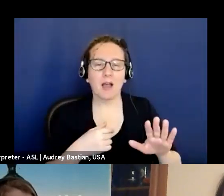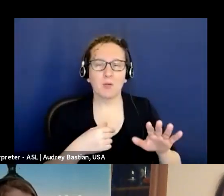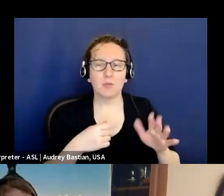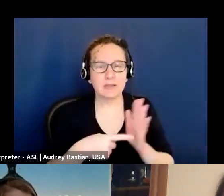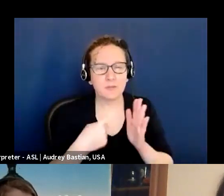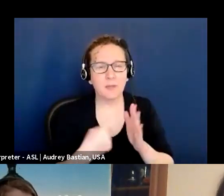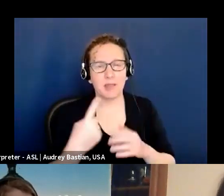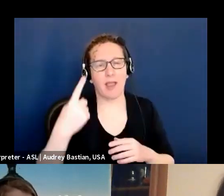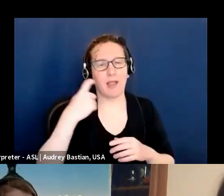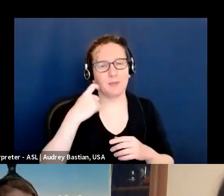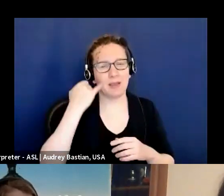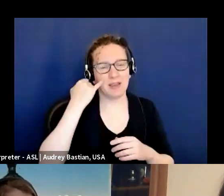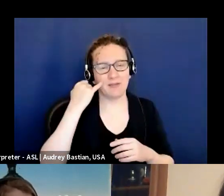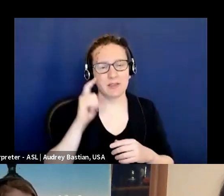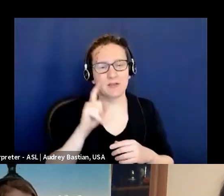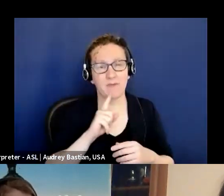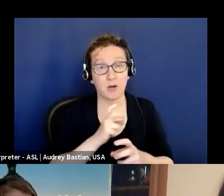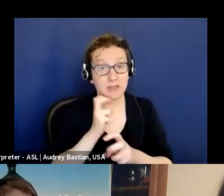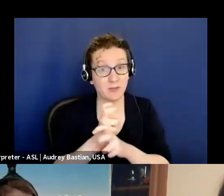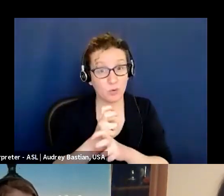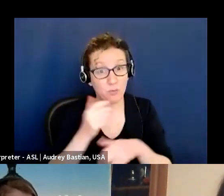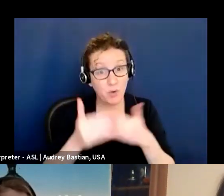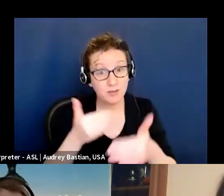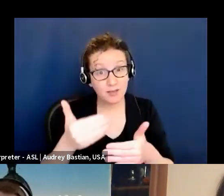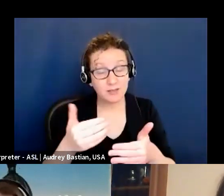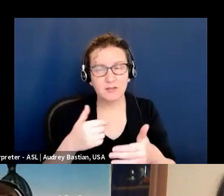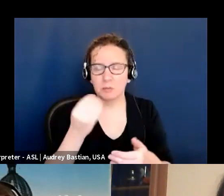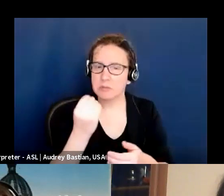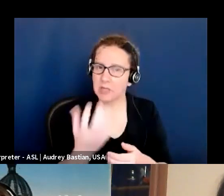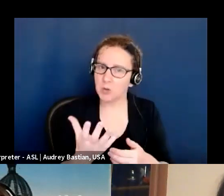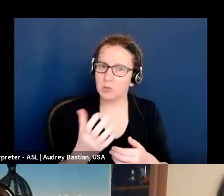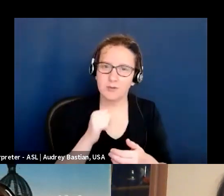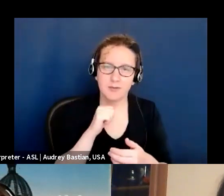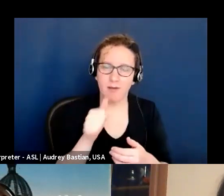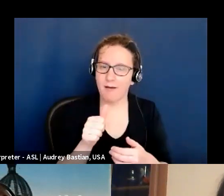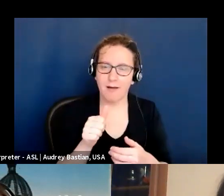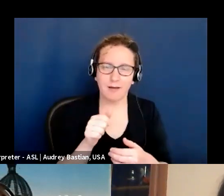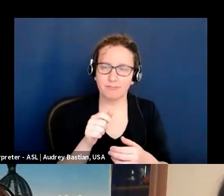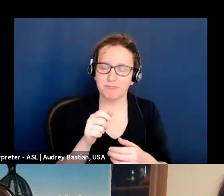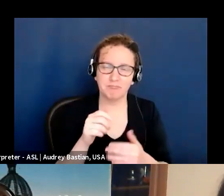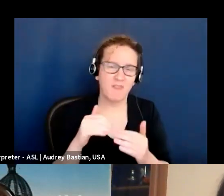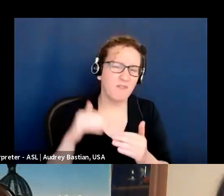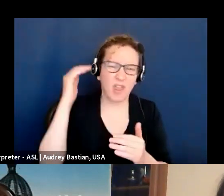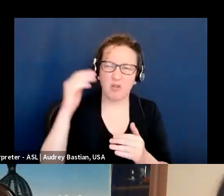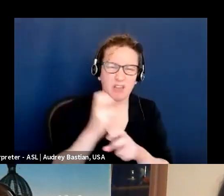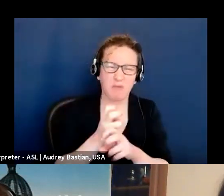me if it's very difficult process. I can say that it's not very difficult if you are true.